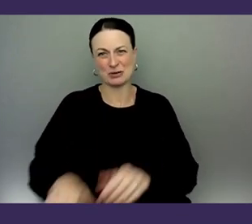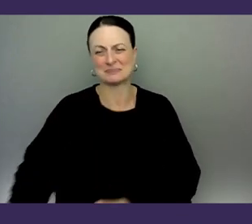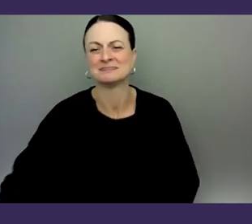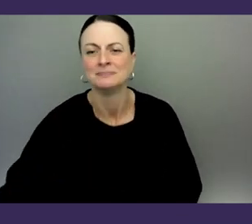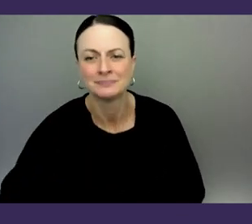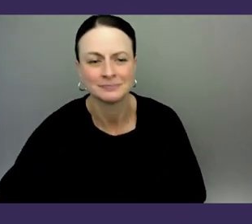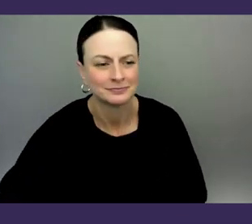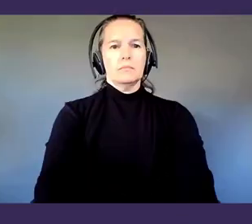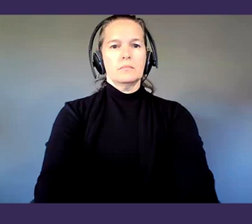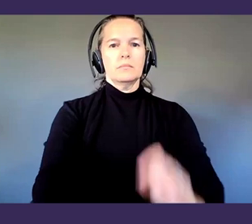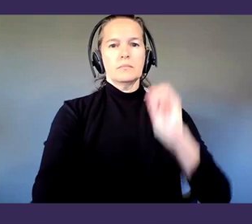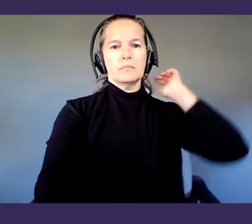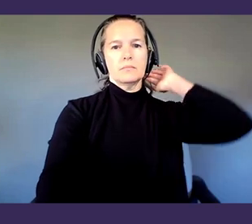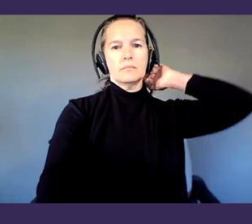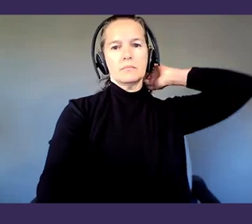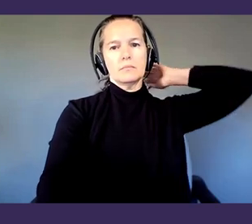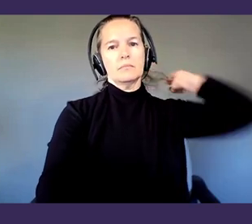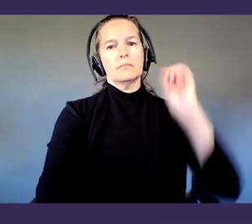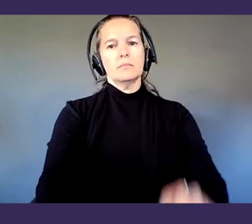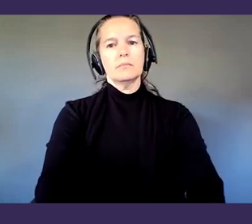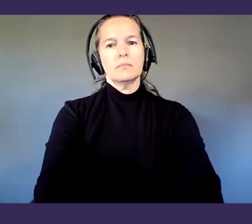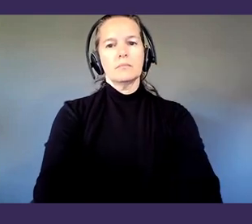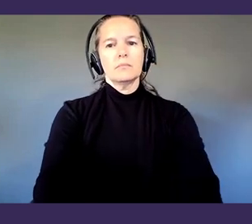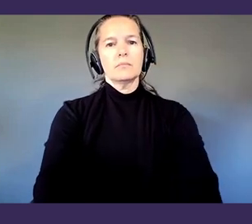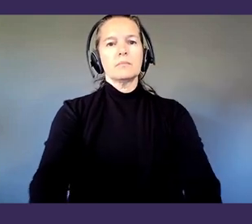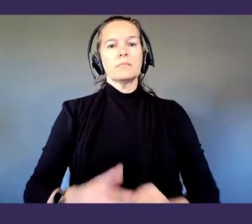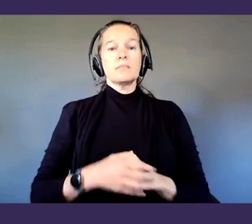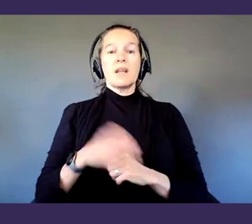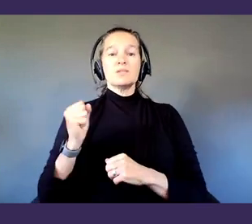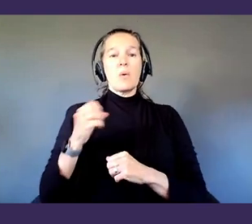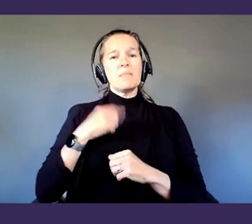Well, first of all, I think every aspect of her daily life